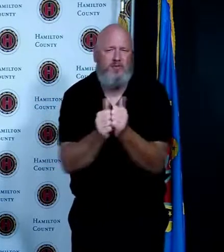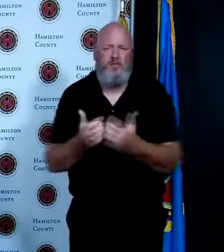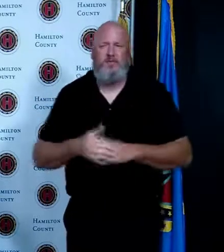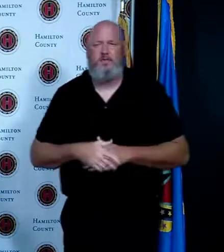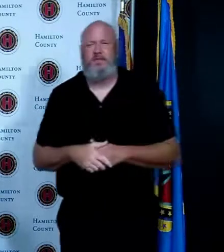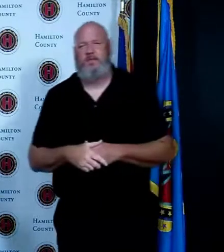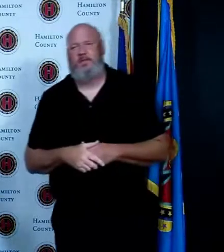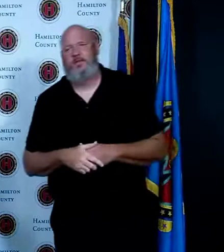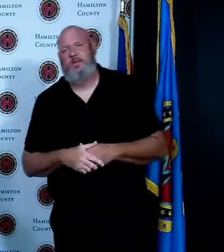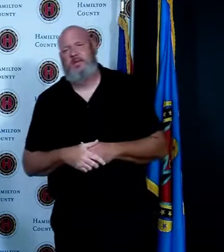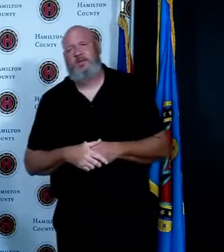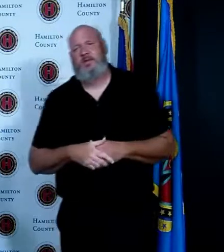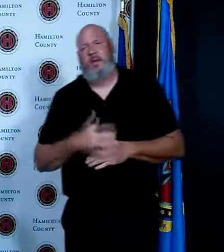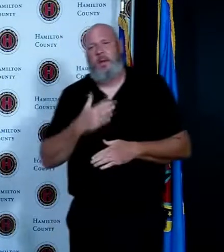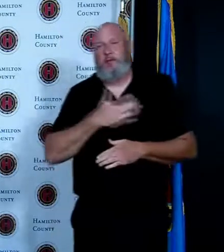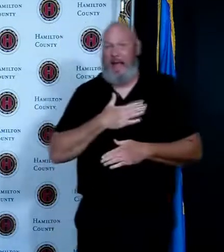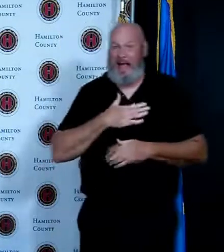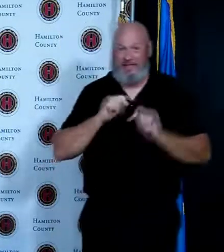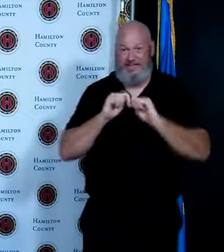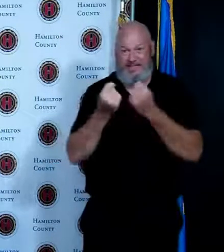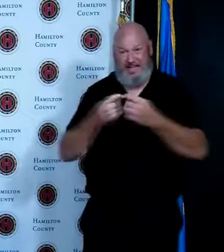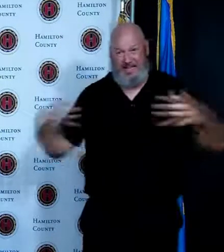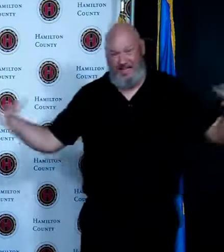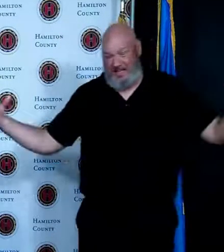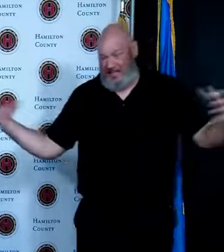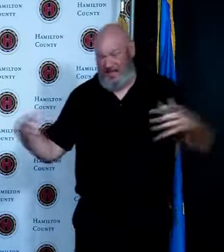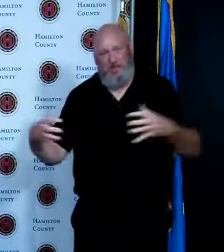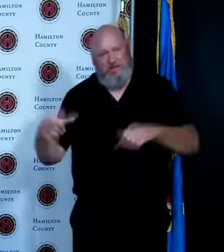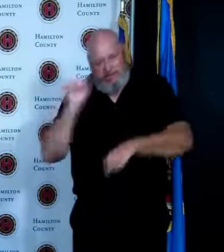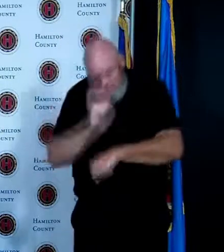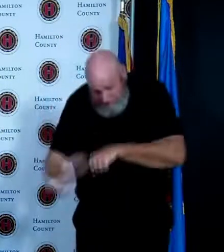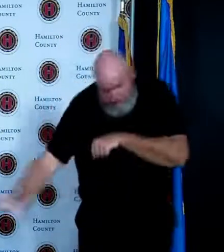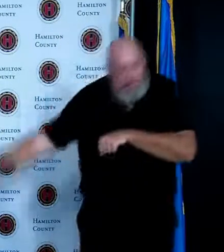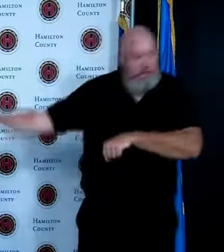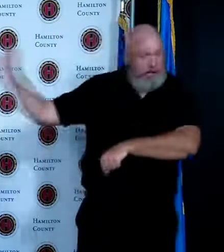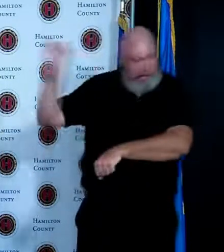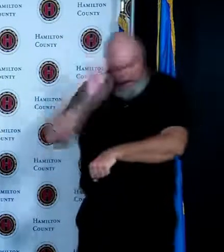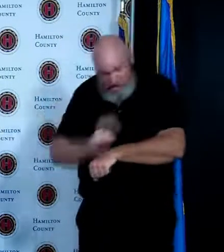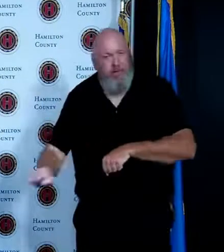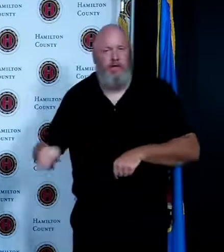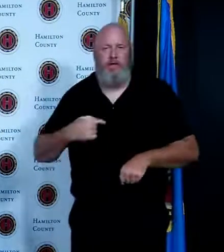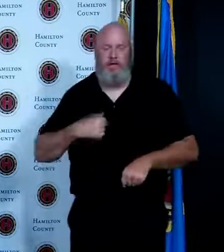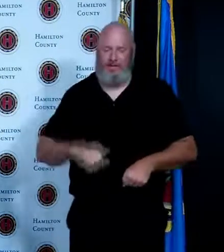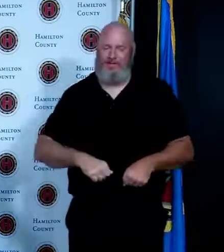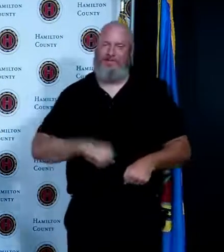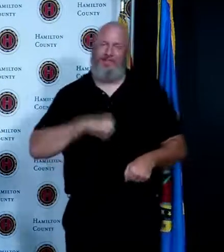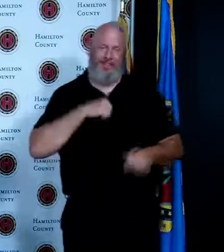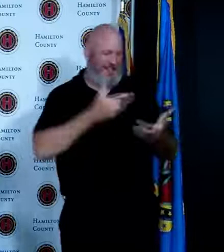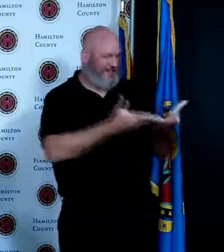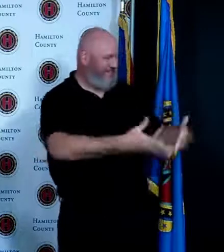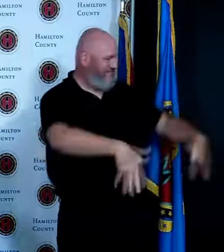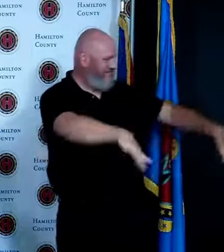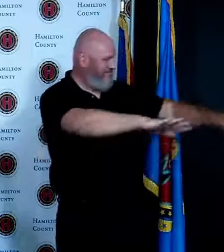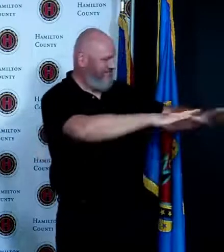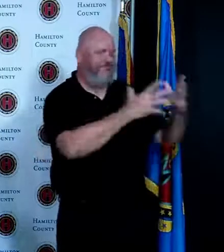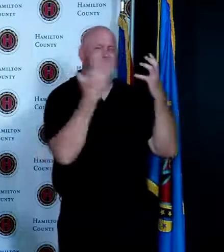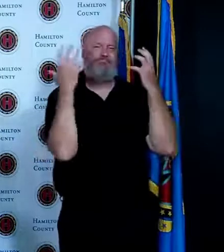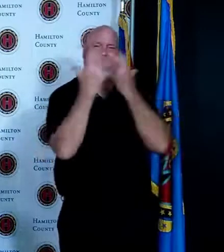working very hard I'm very proud of the hundred individuals that work at Hamilton County Public Health people who are answering the phones doing birth and